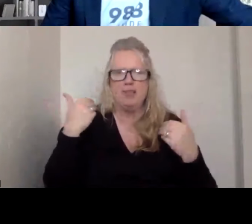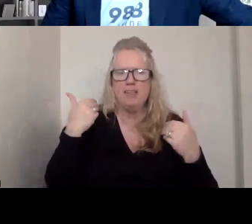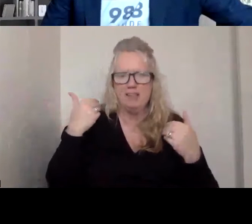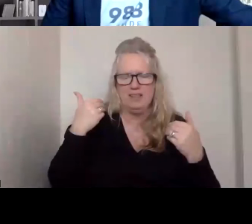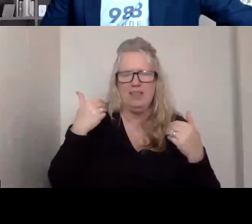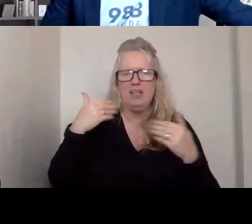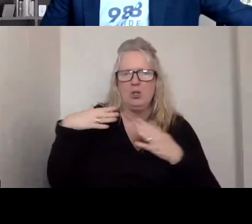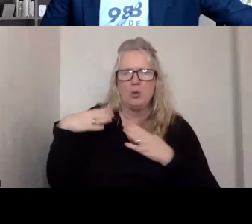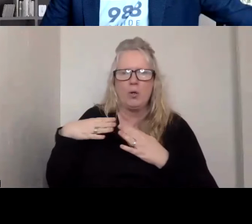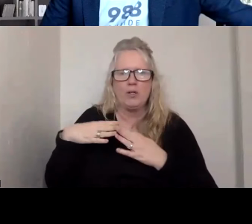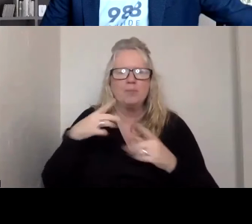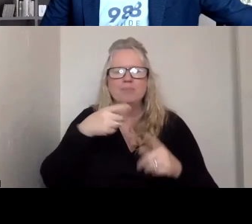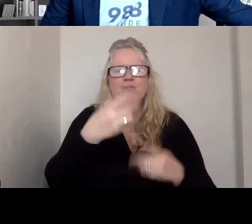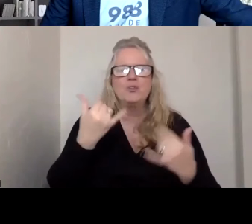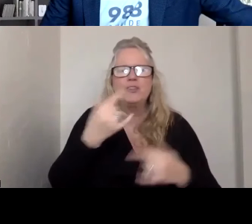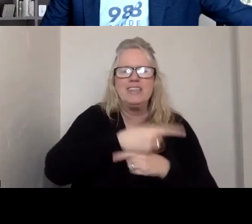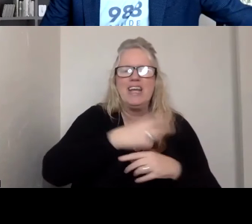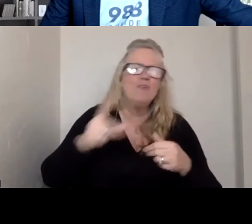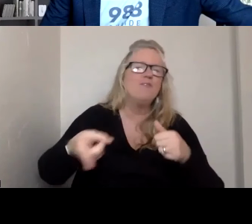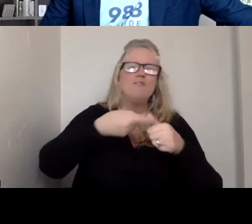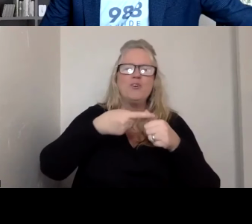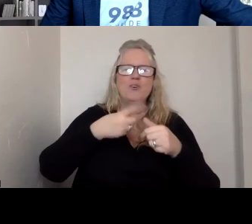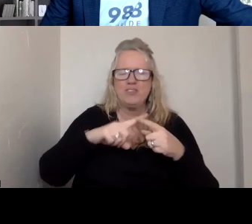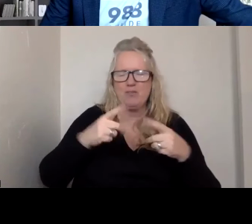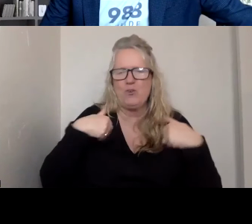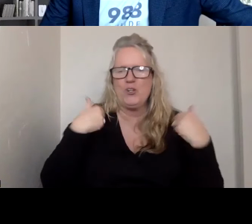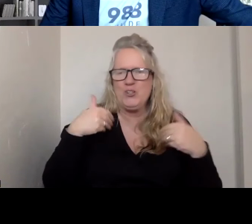TODAY WE ARE GOING TO HAVE THE FIRST YOUTH CORNER AND IT IS A